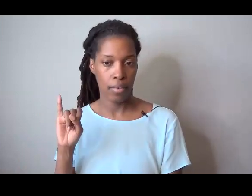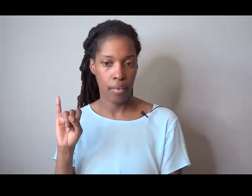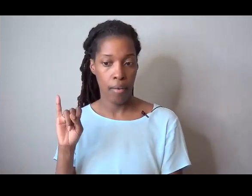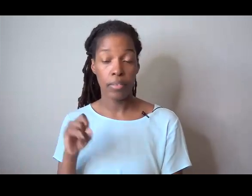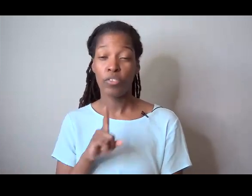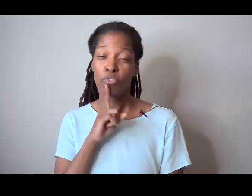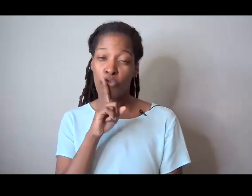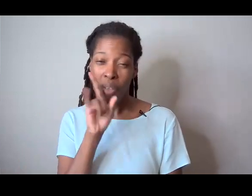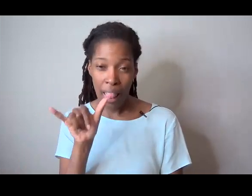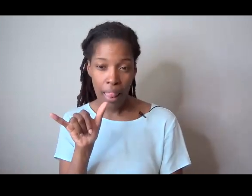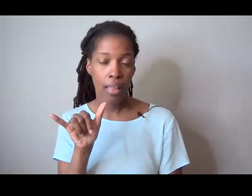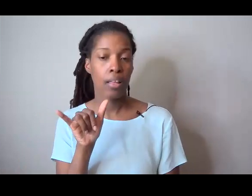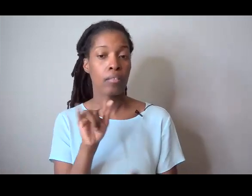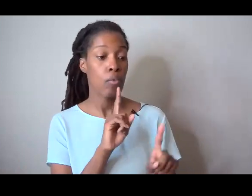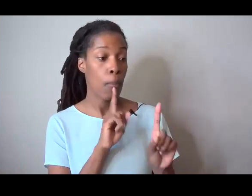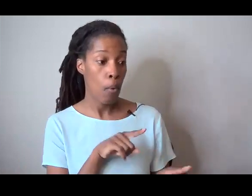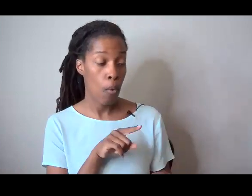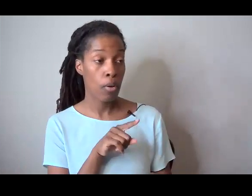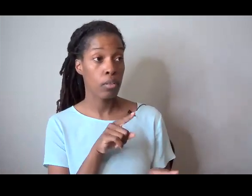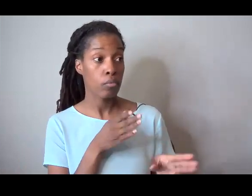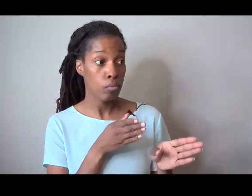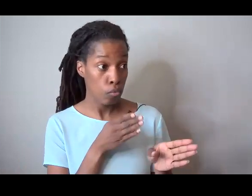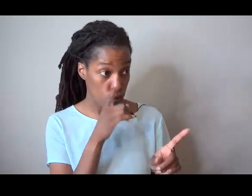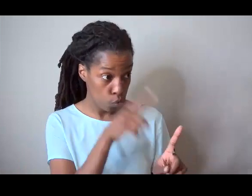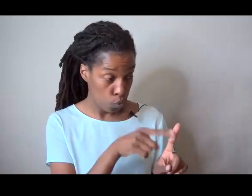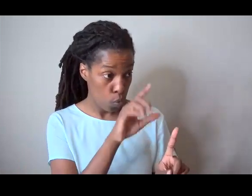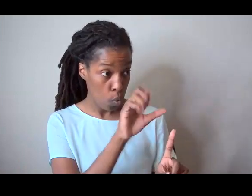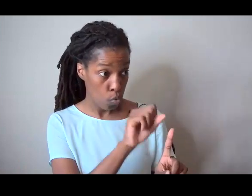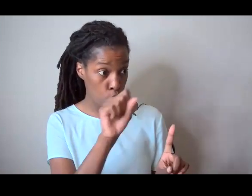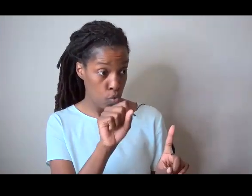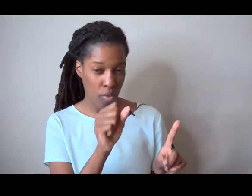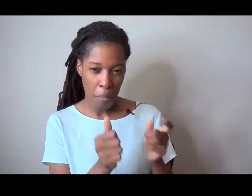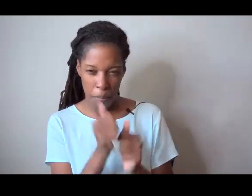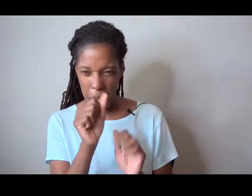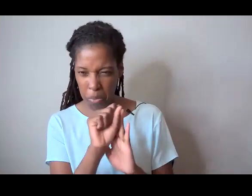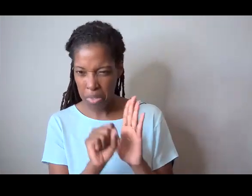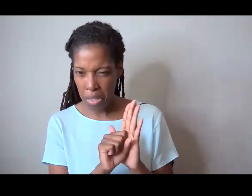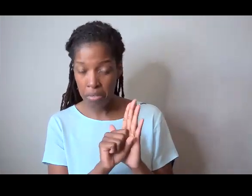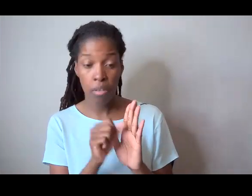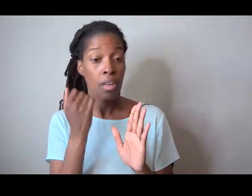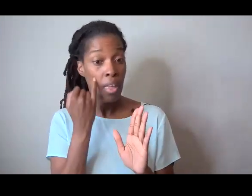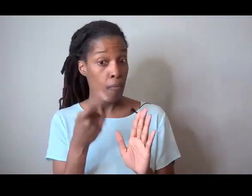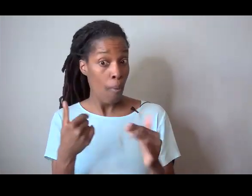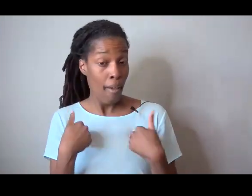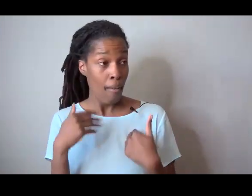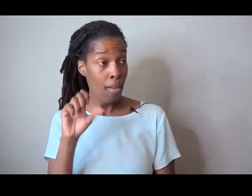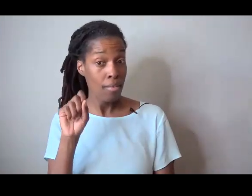social security in most states, if you have SSI, you're taking care of reporting for Medicaid.